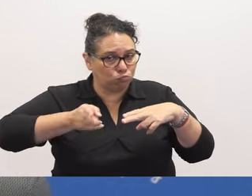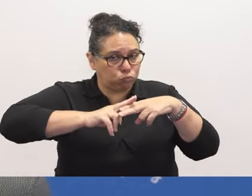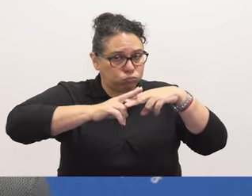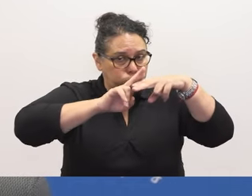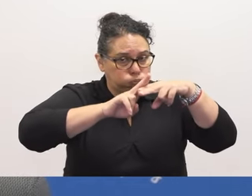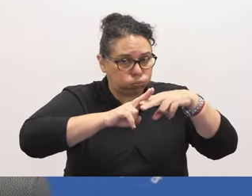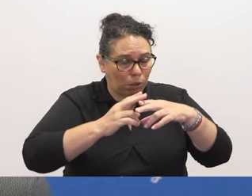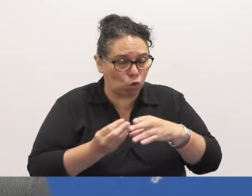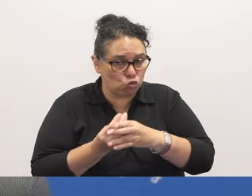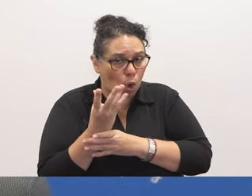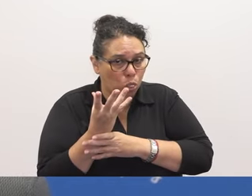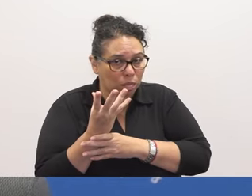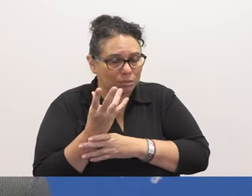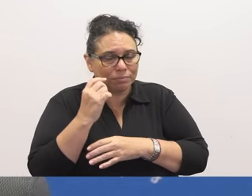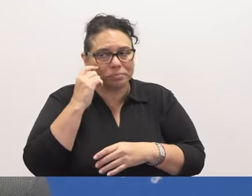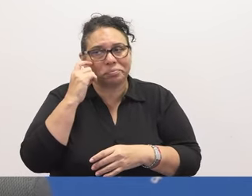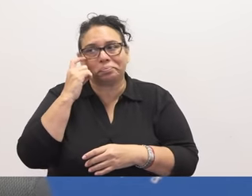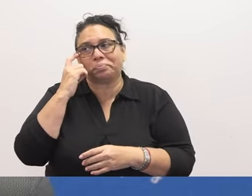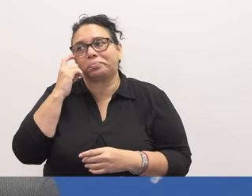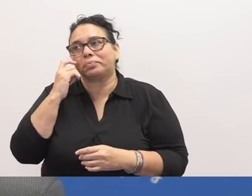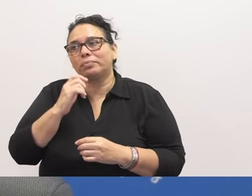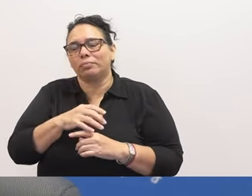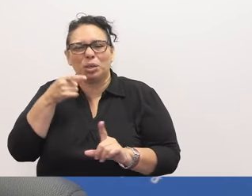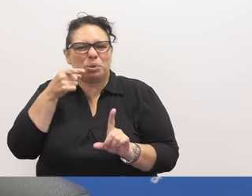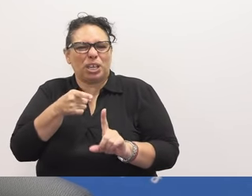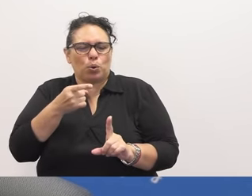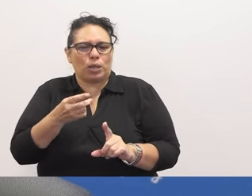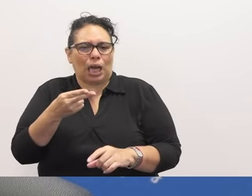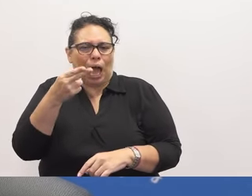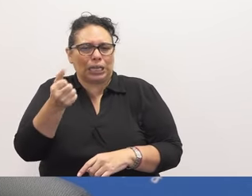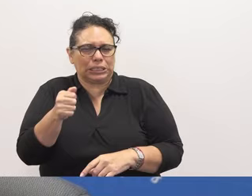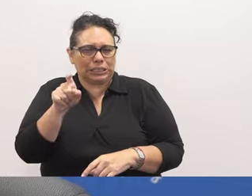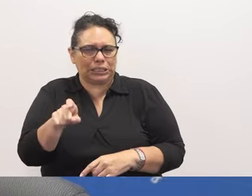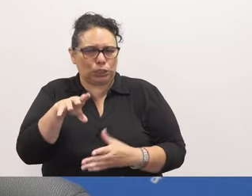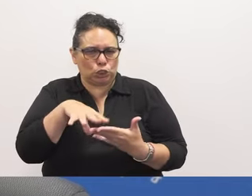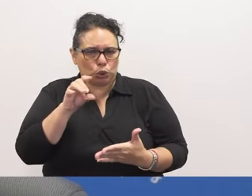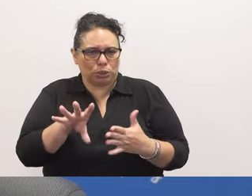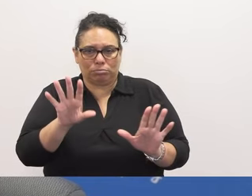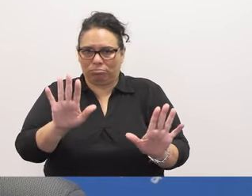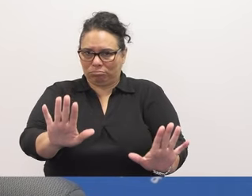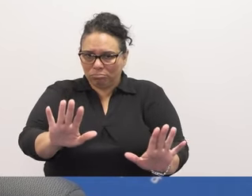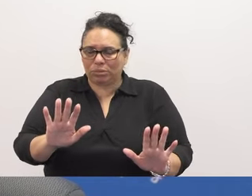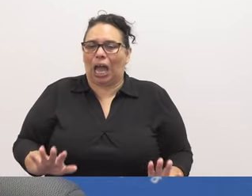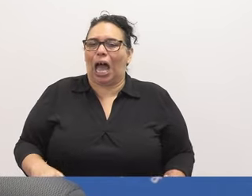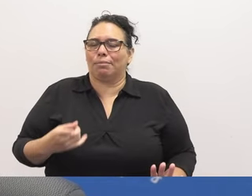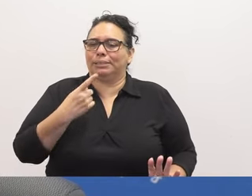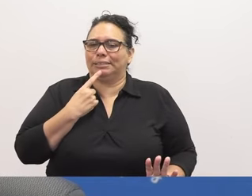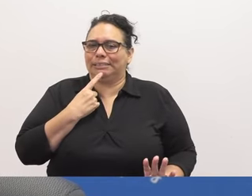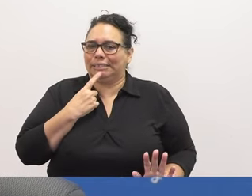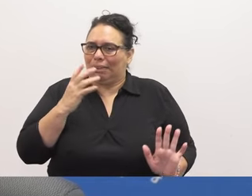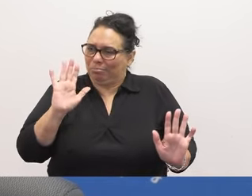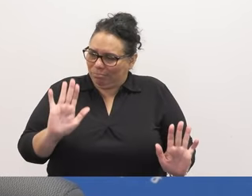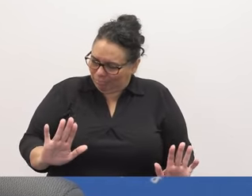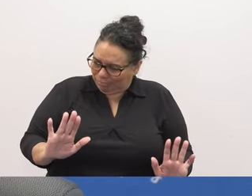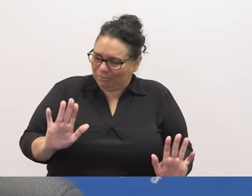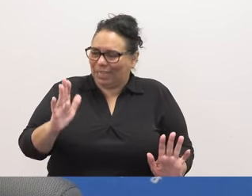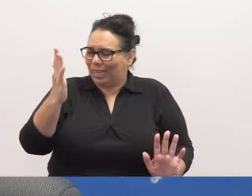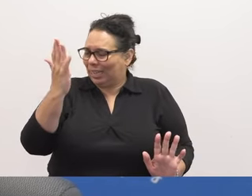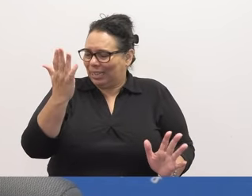With particularly our highest needs students. And I'm gonna say this, I'm gonna caveat it, 'cause then I'm gonna have teachers, Mr. Calibe come back